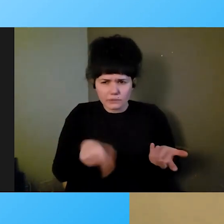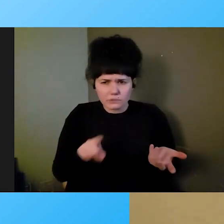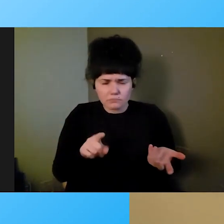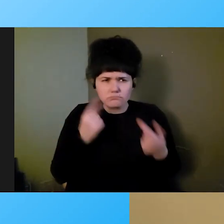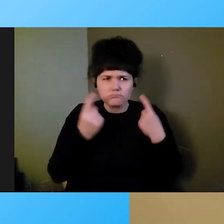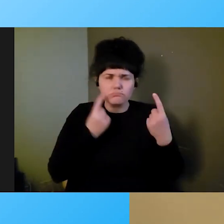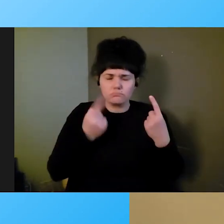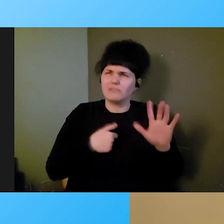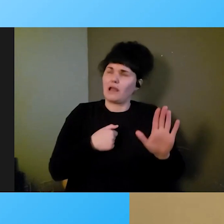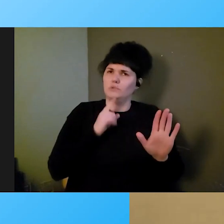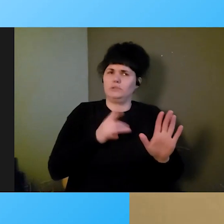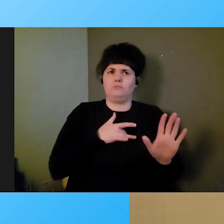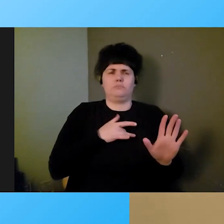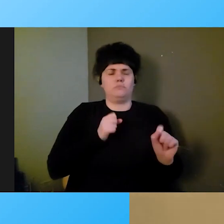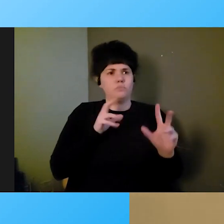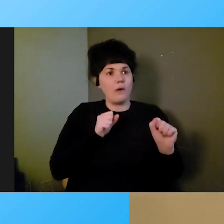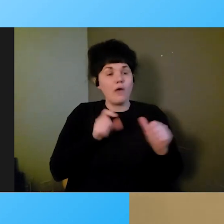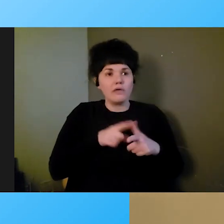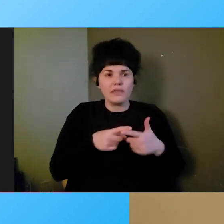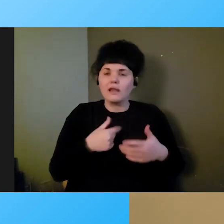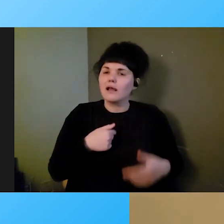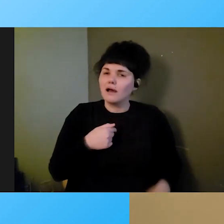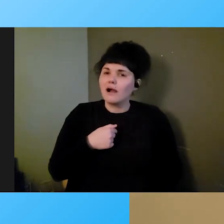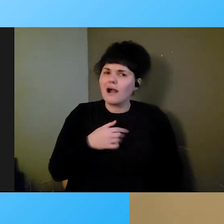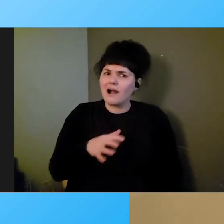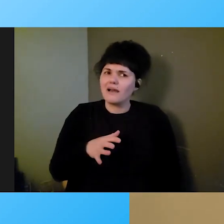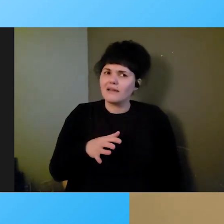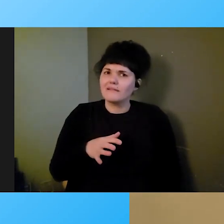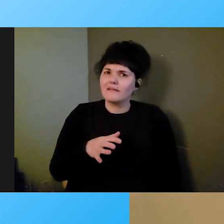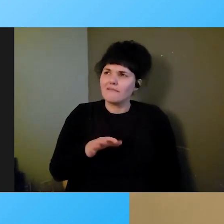taken back. And then found myself in a role where I was